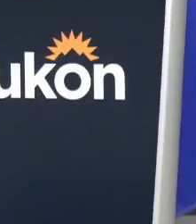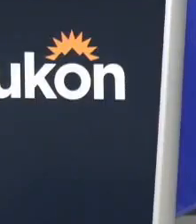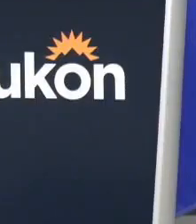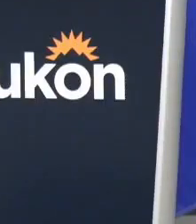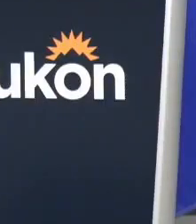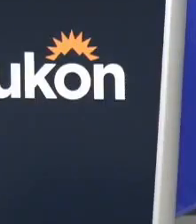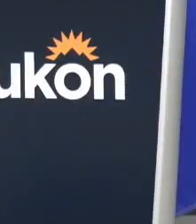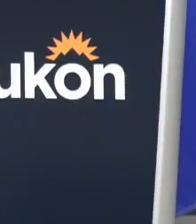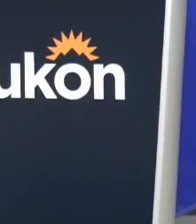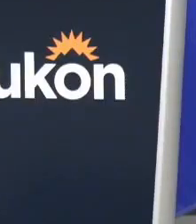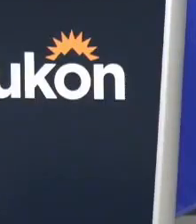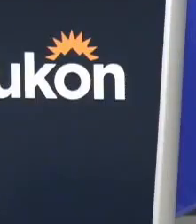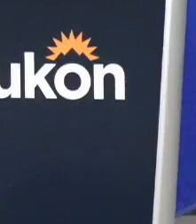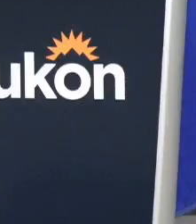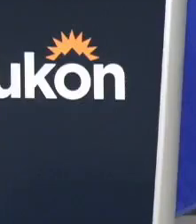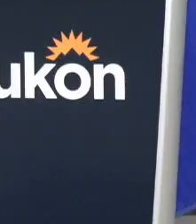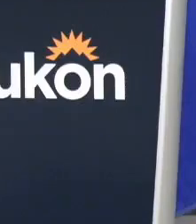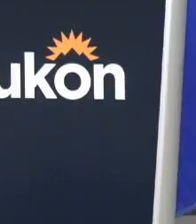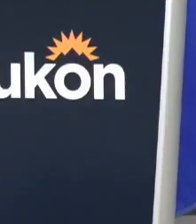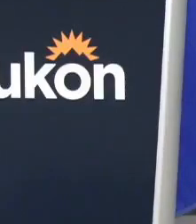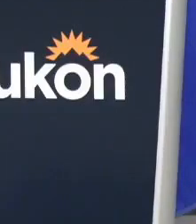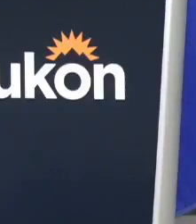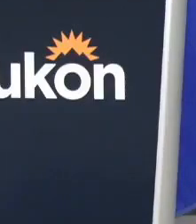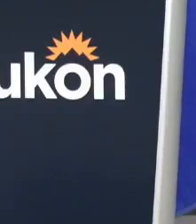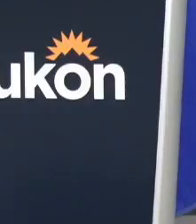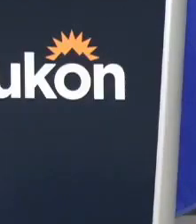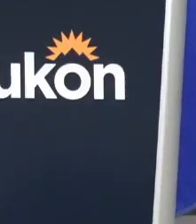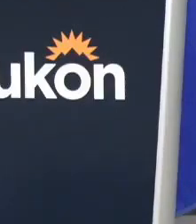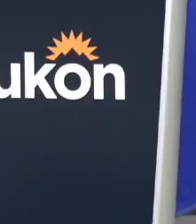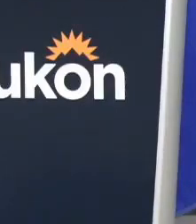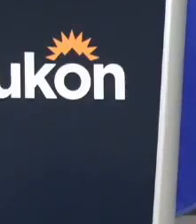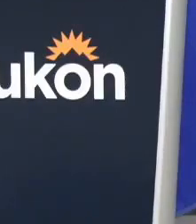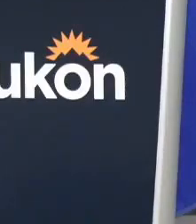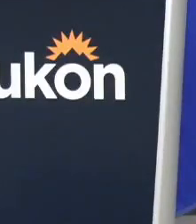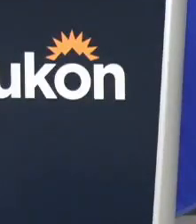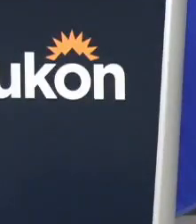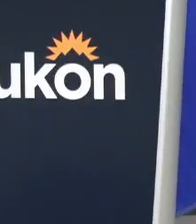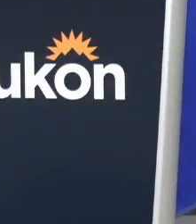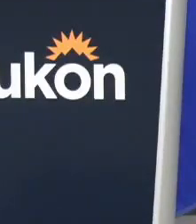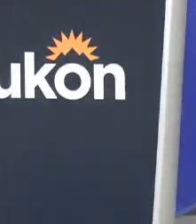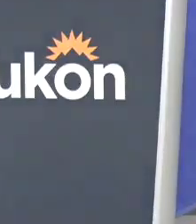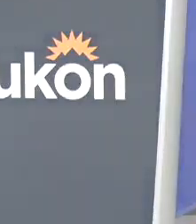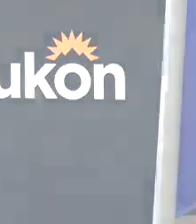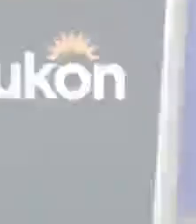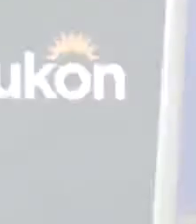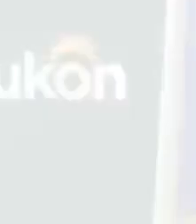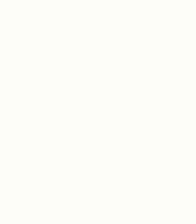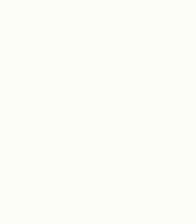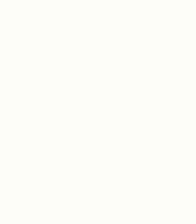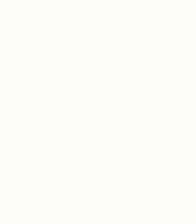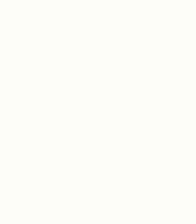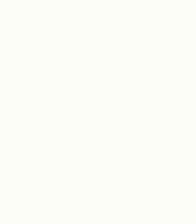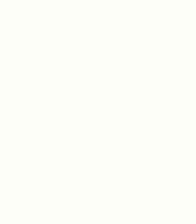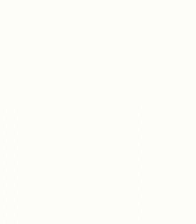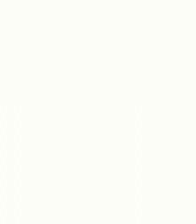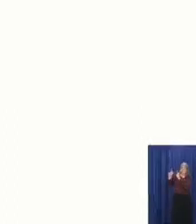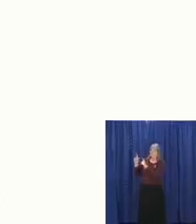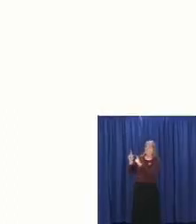available tomorrow on yukon.ca. This is an exciting move